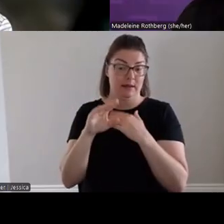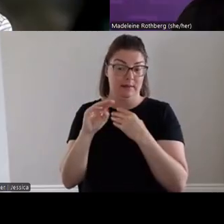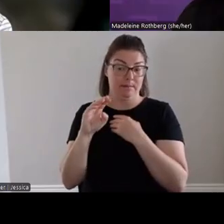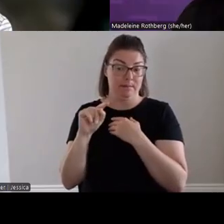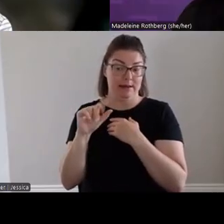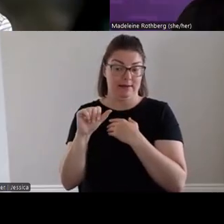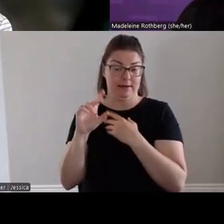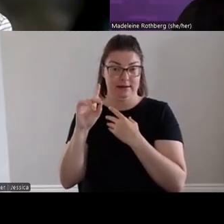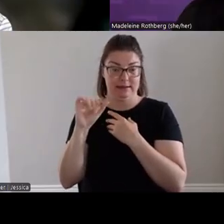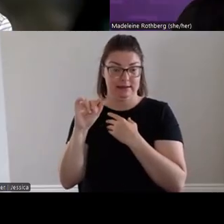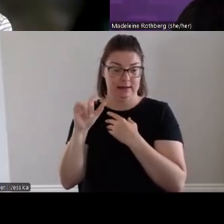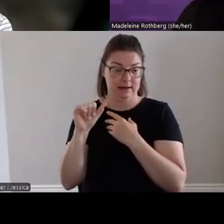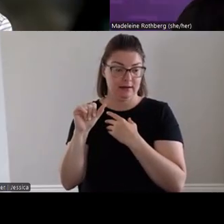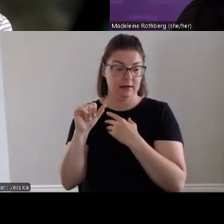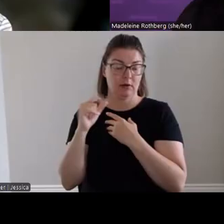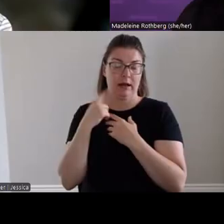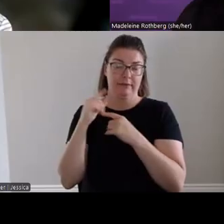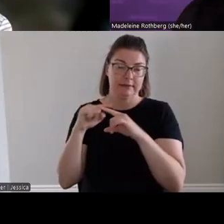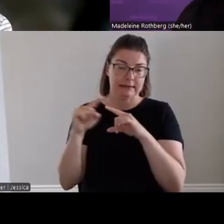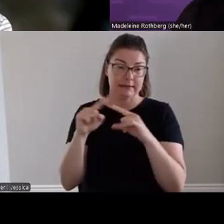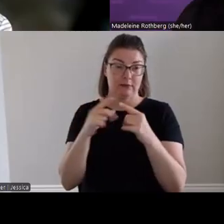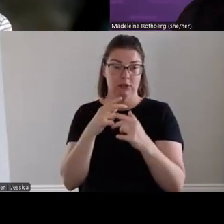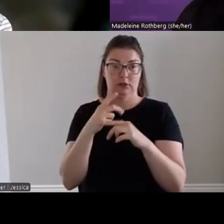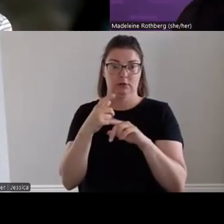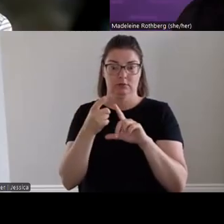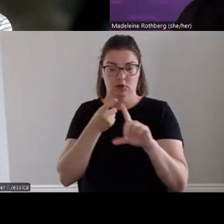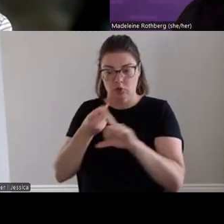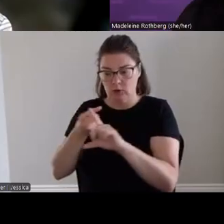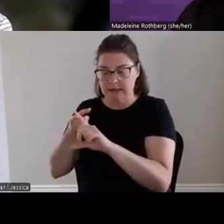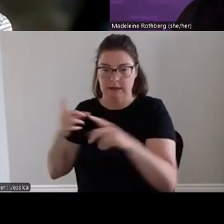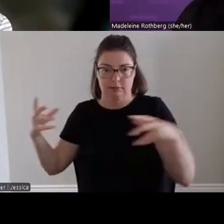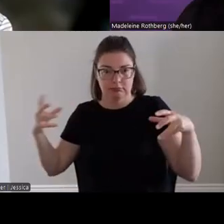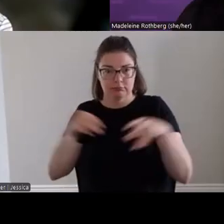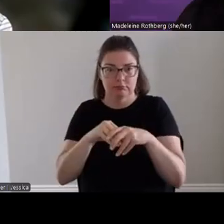together all these different sources, and kind of create walks, crosswalks between them.